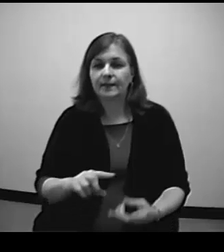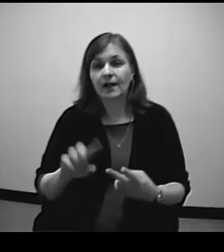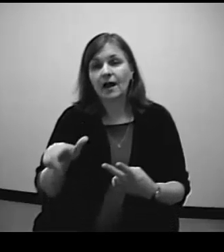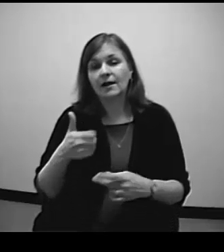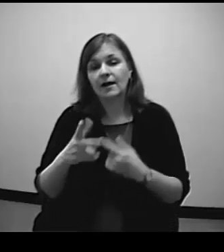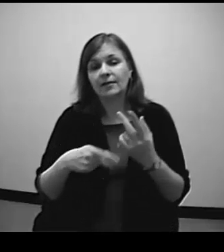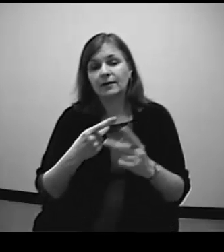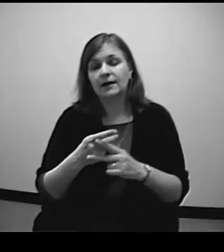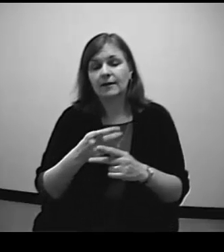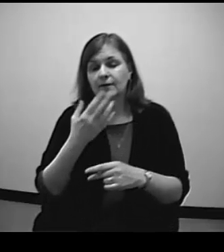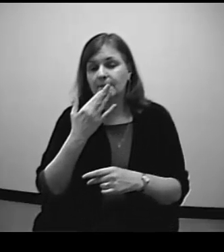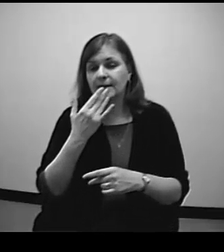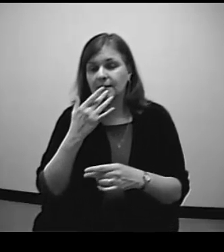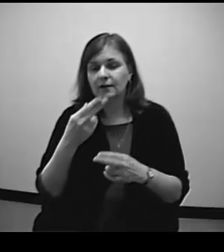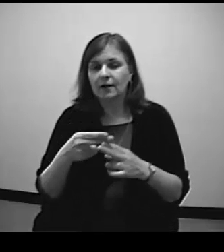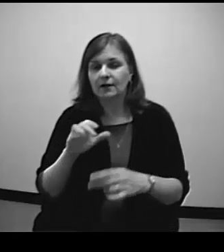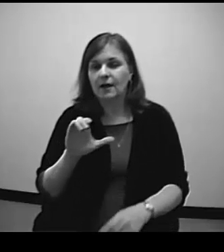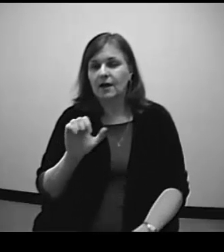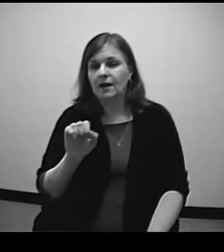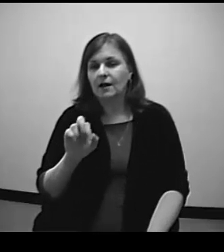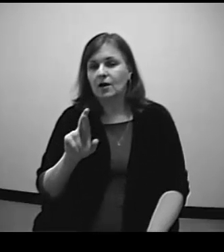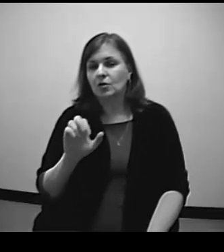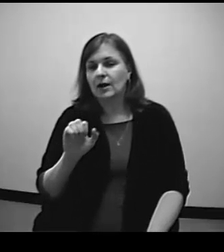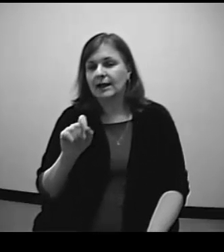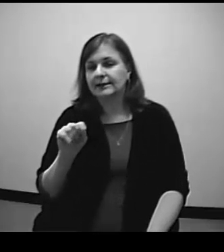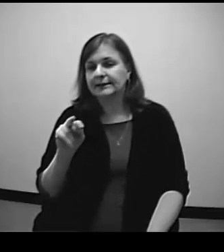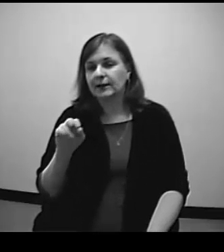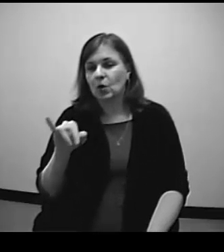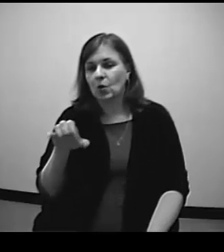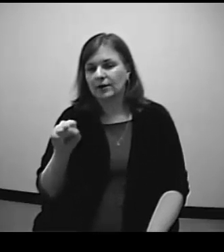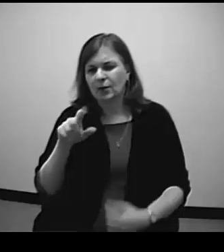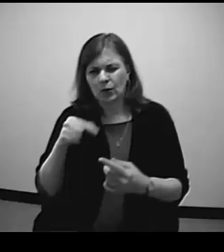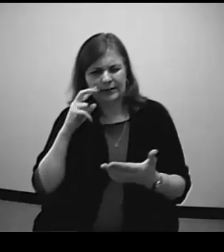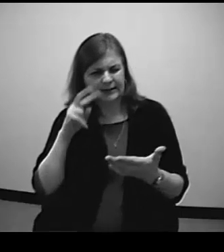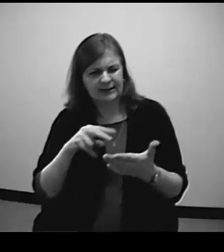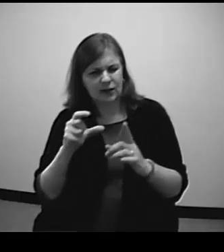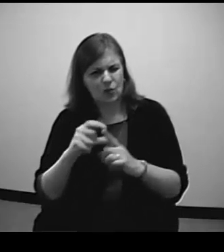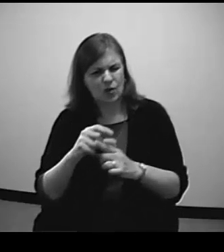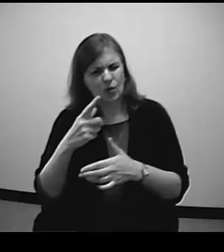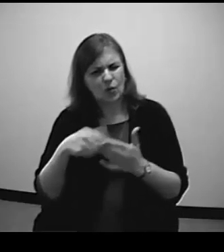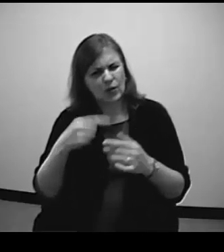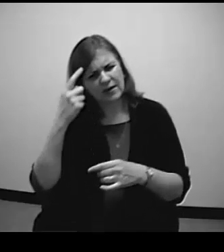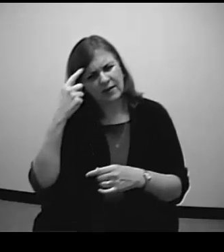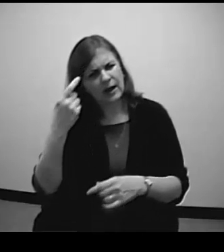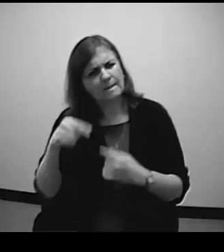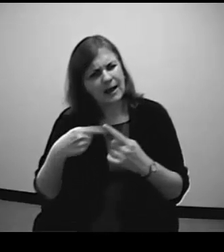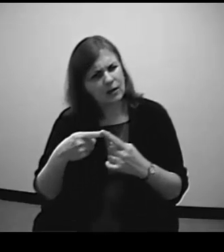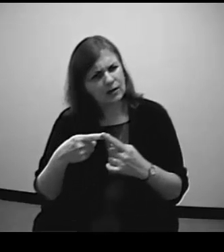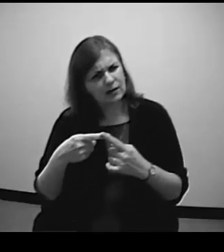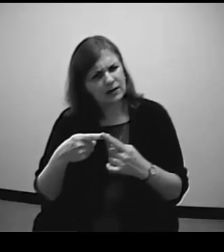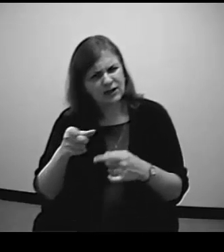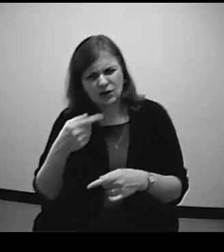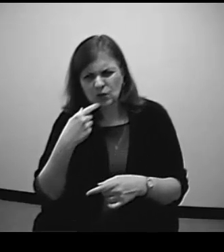another type of pigments are known as carotenoids. what does carotenoid make you think of?